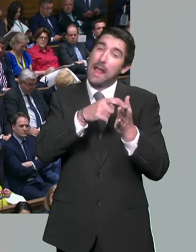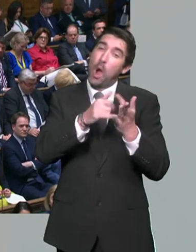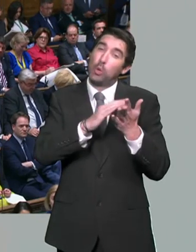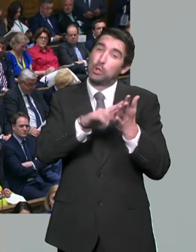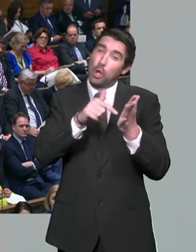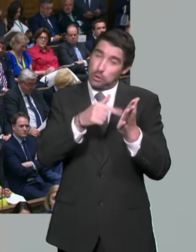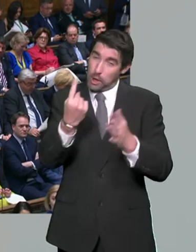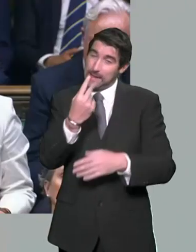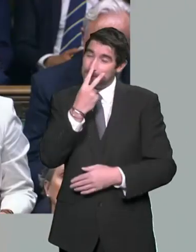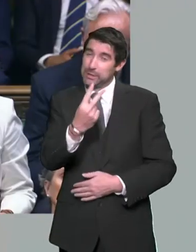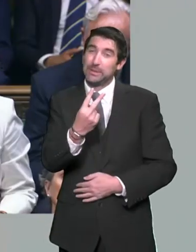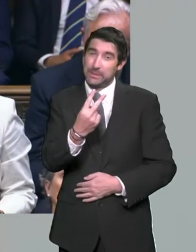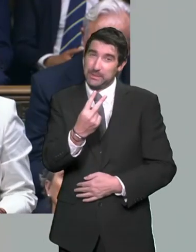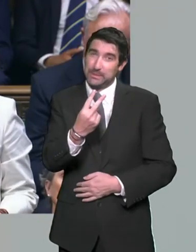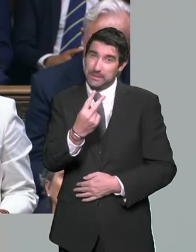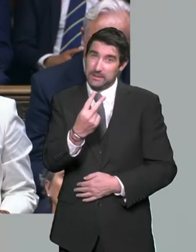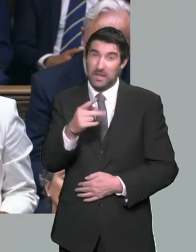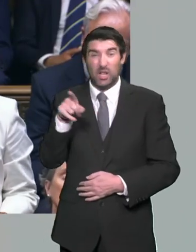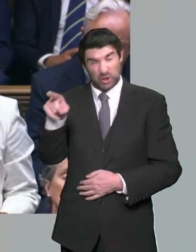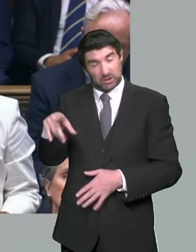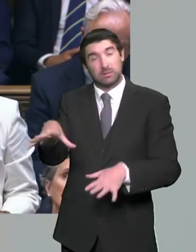with metachromatic leukodystrophy.